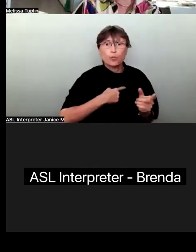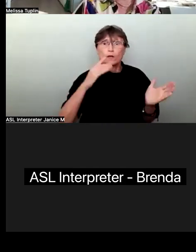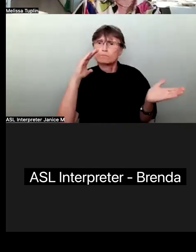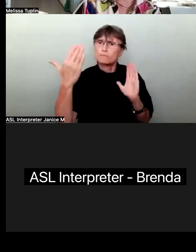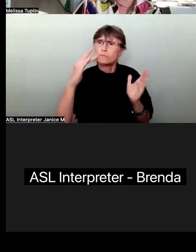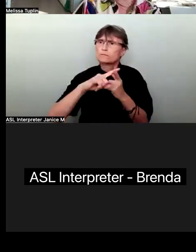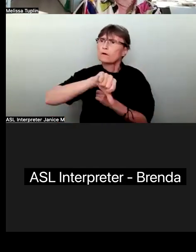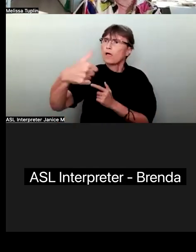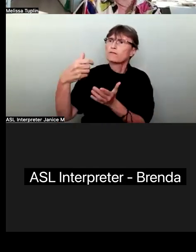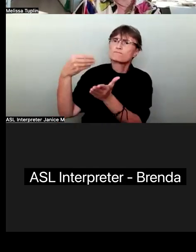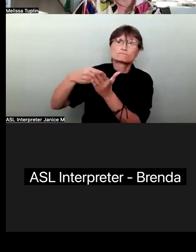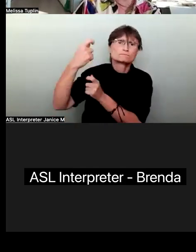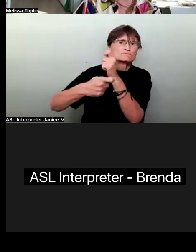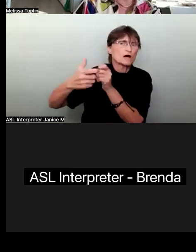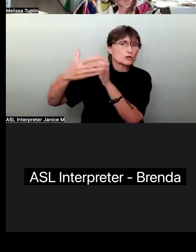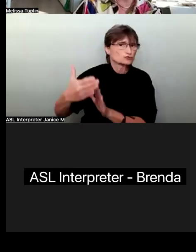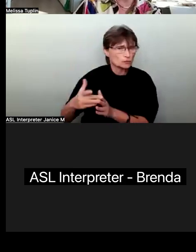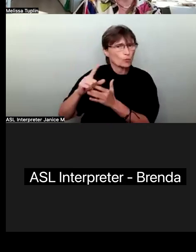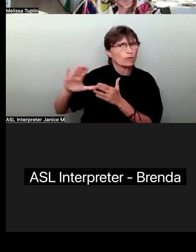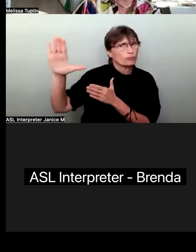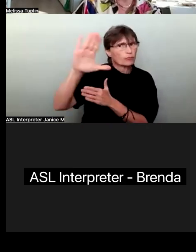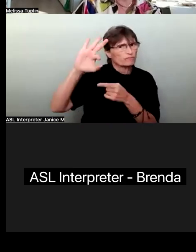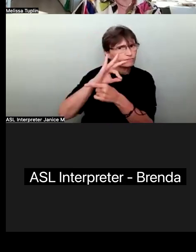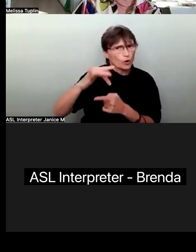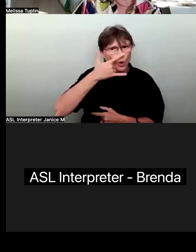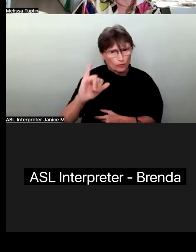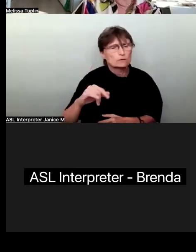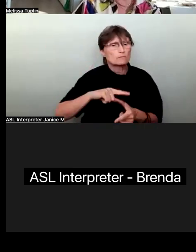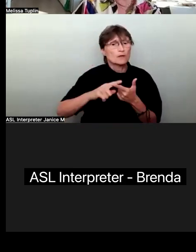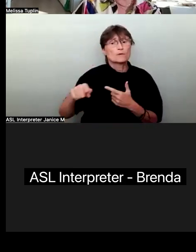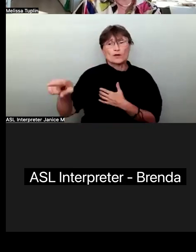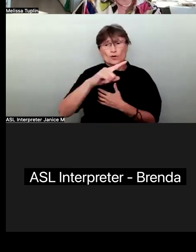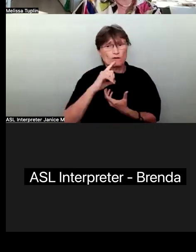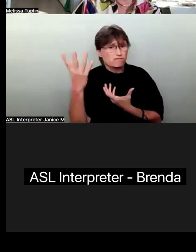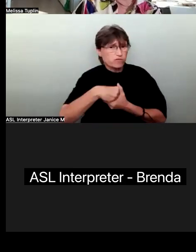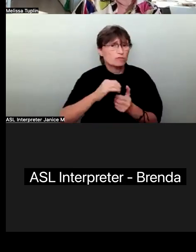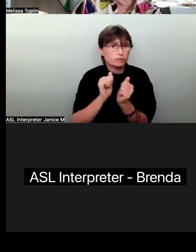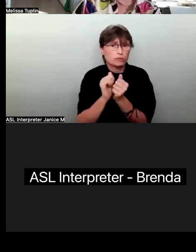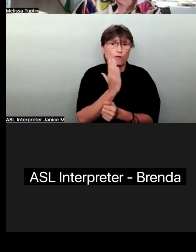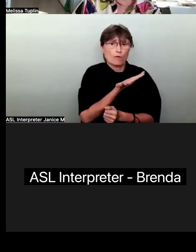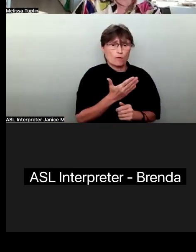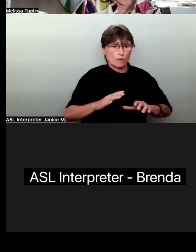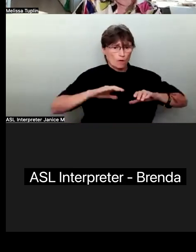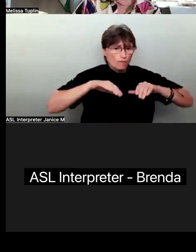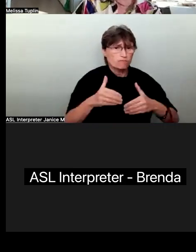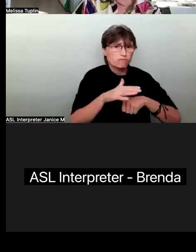have participated in one of our data interactive sessions or our focus groups. So we heard clearly